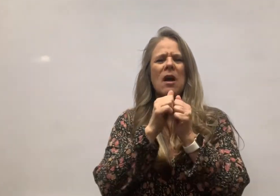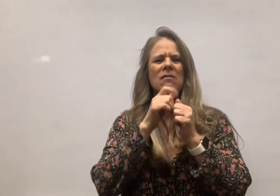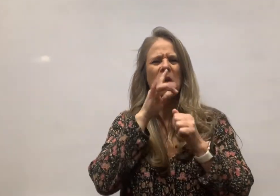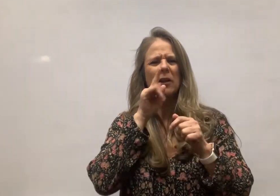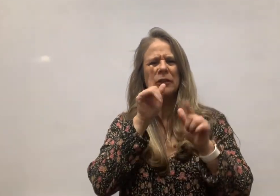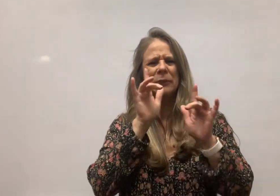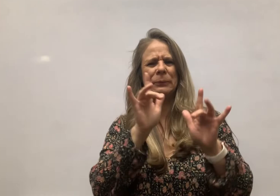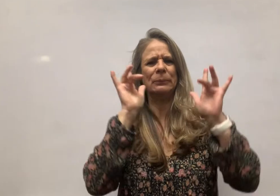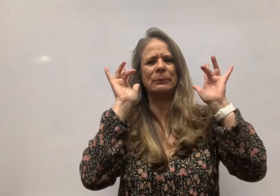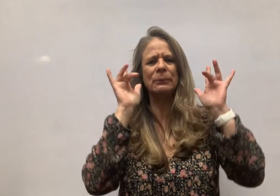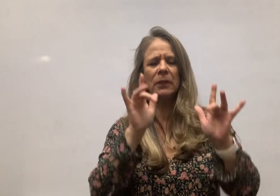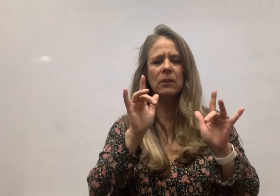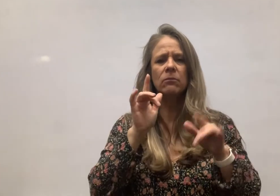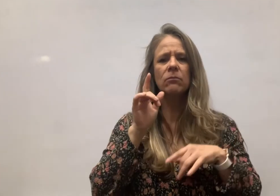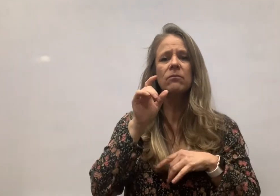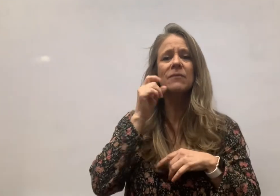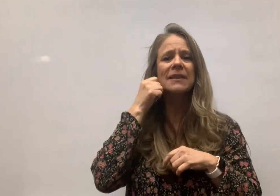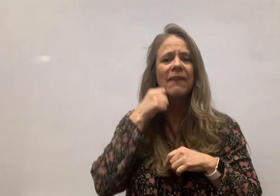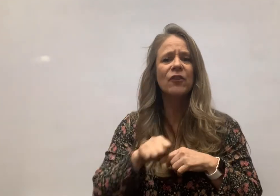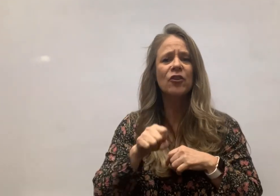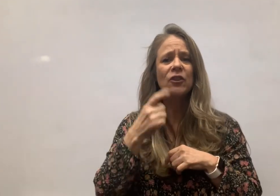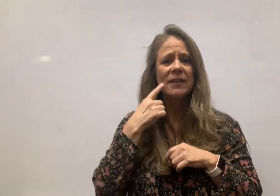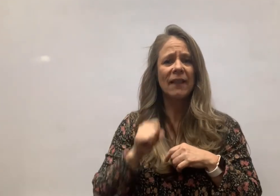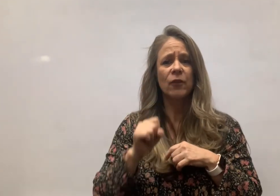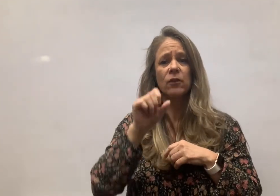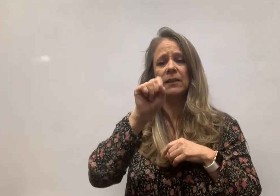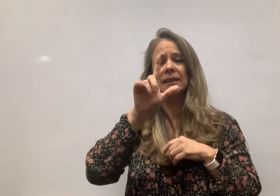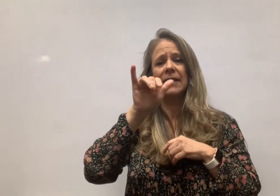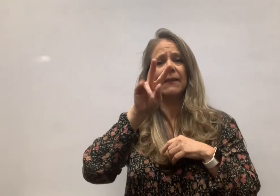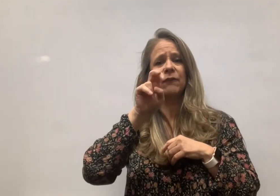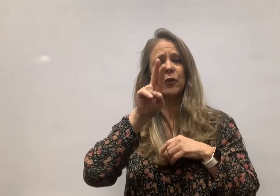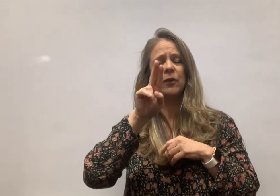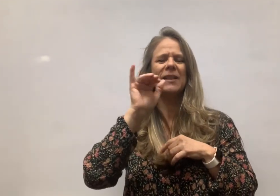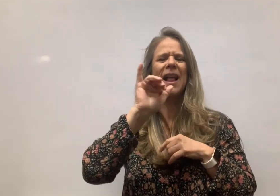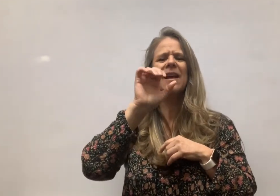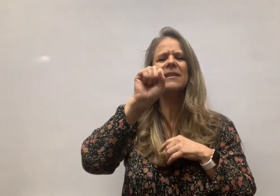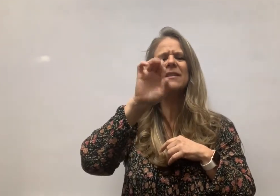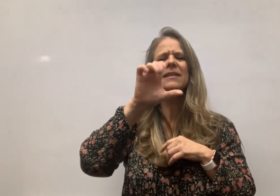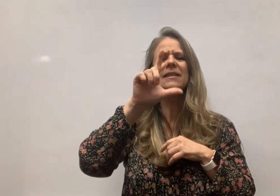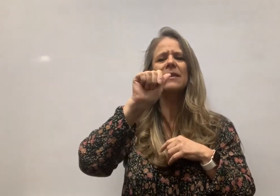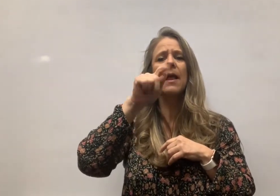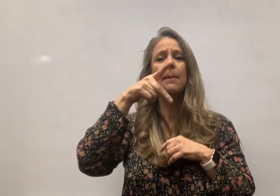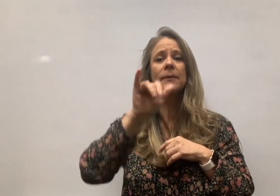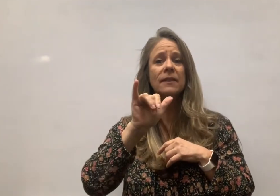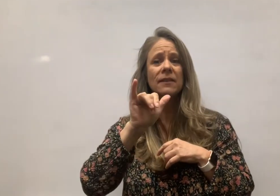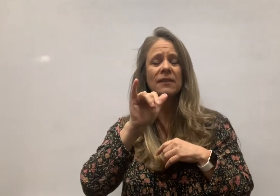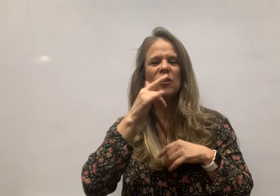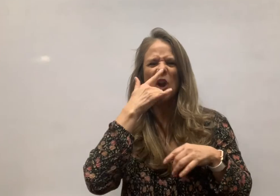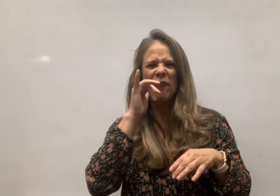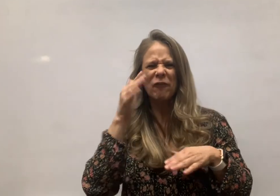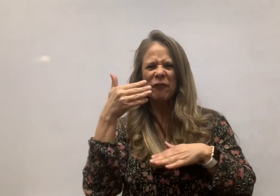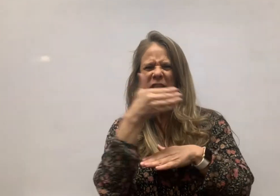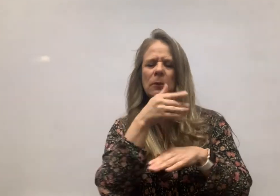on your body with shiny silver scaly that looks like a fish